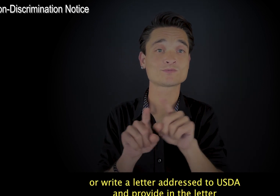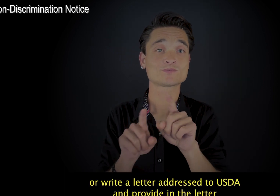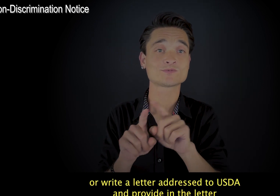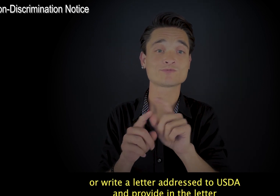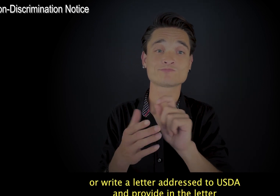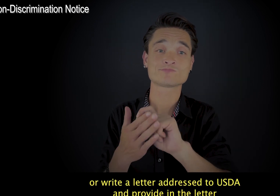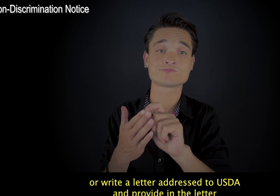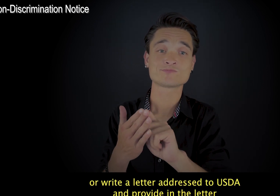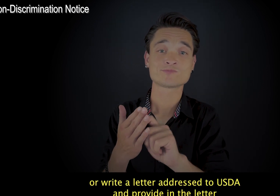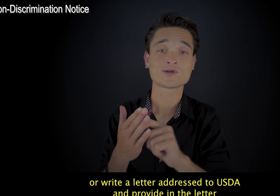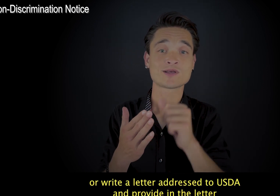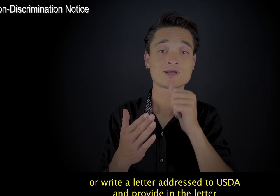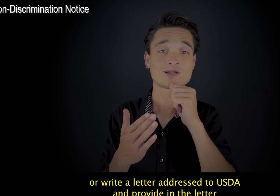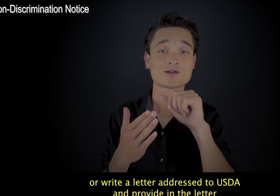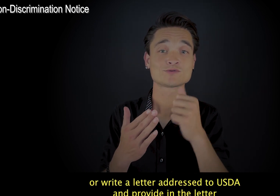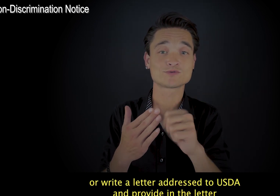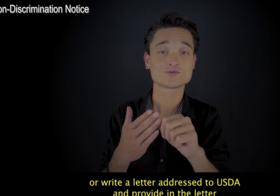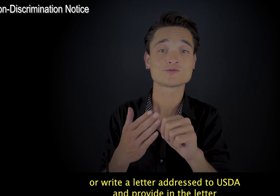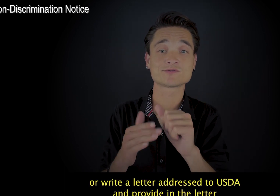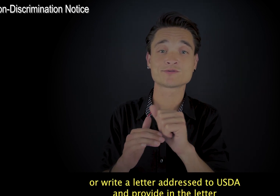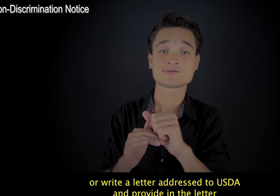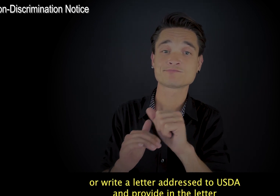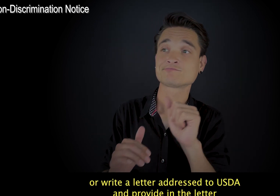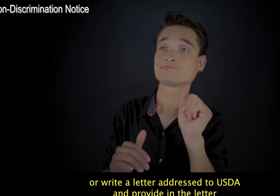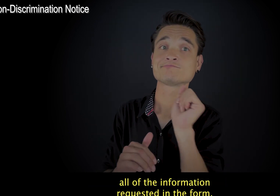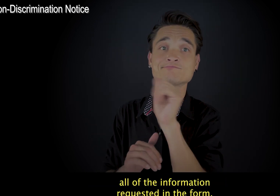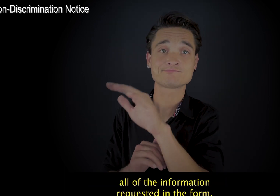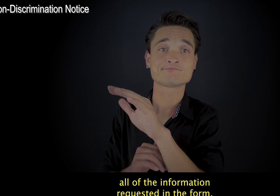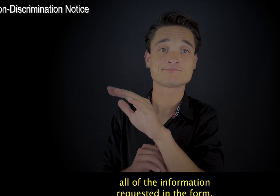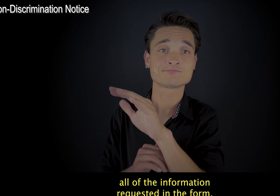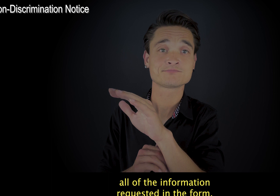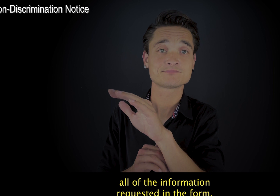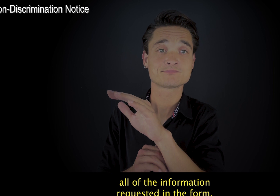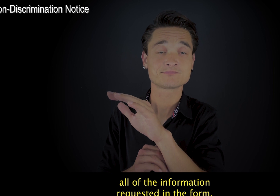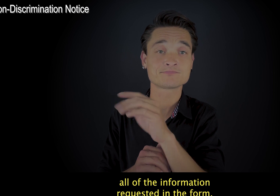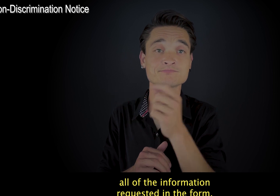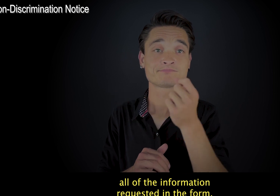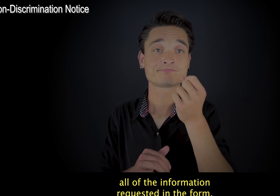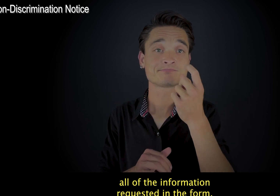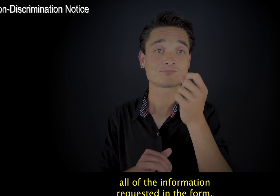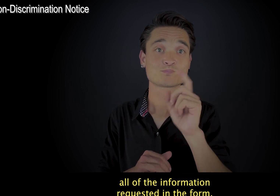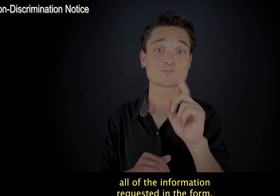or write a letter addressed to USDA and provide in the letter all of the information requested in the form.